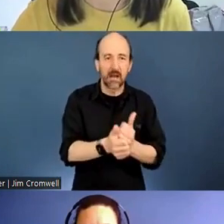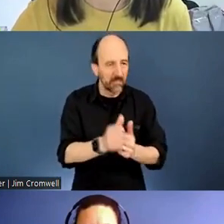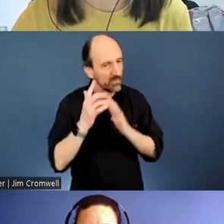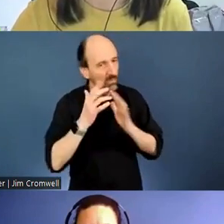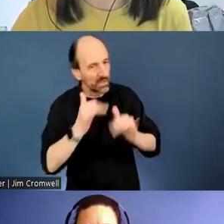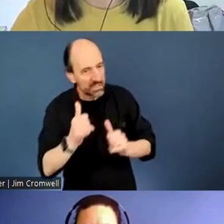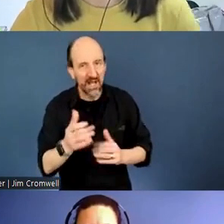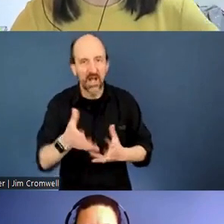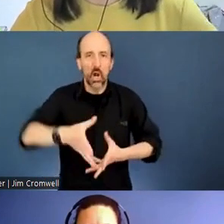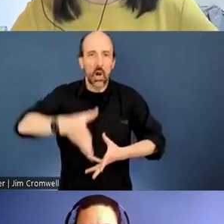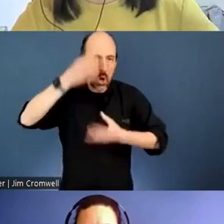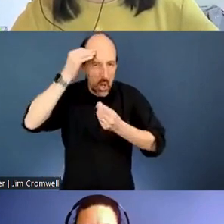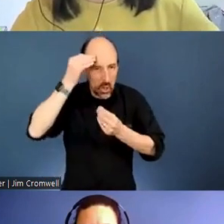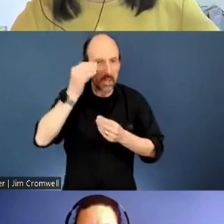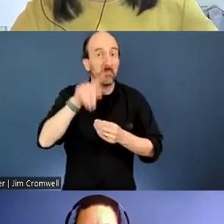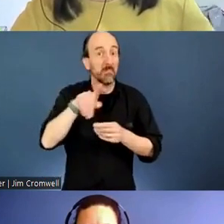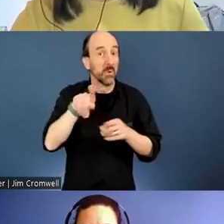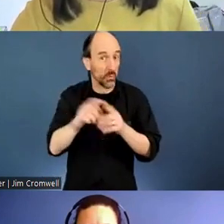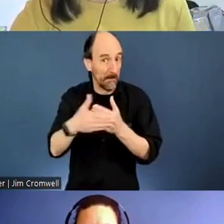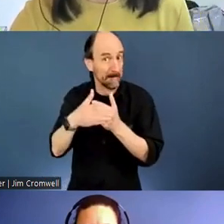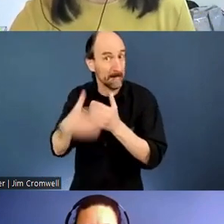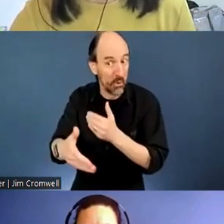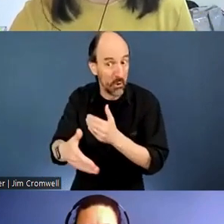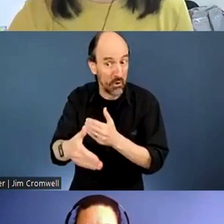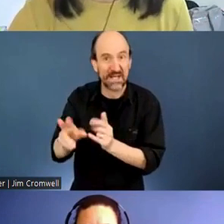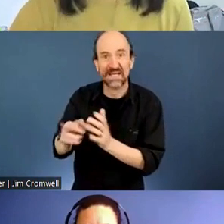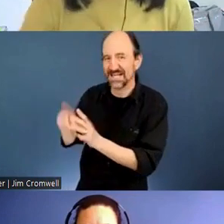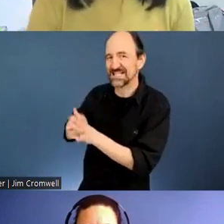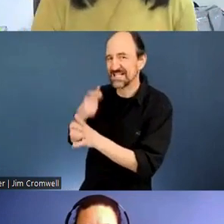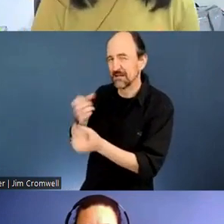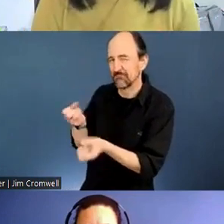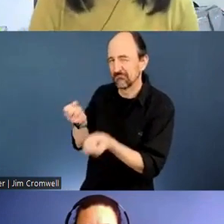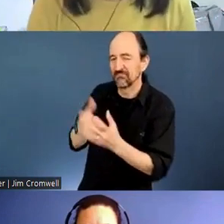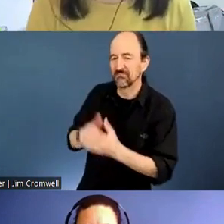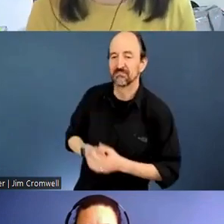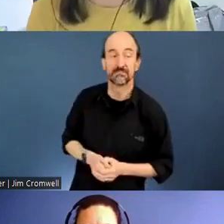is so much more, right Nancy? >>: It can help so much more